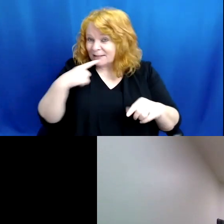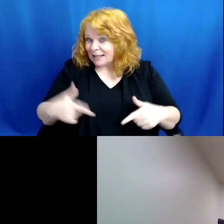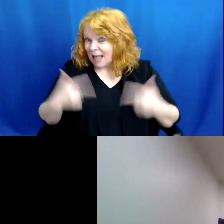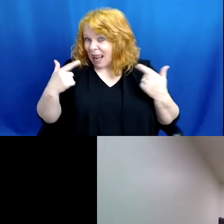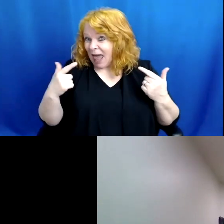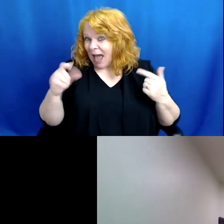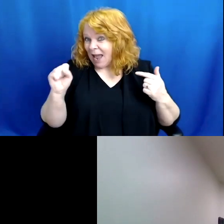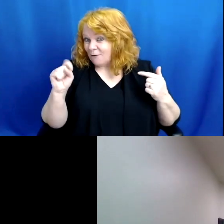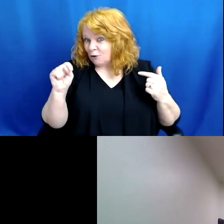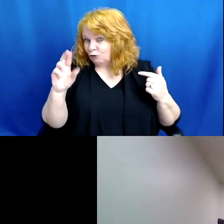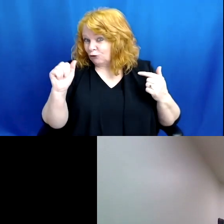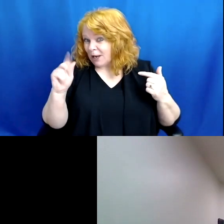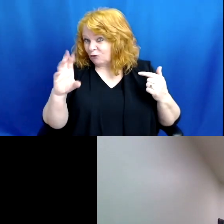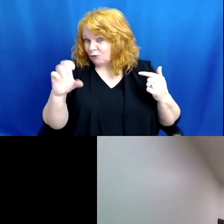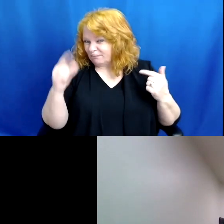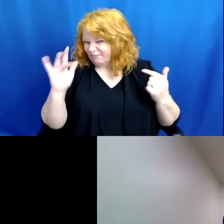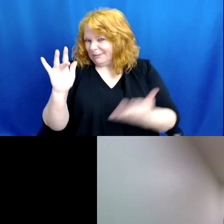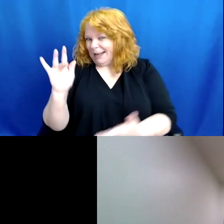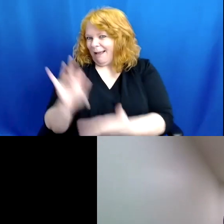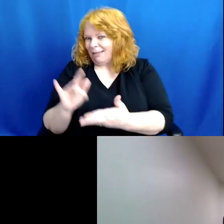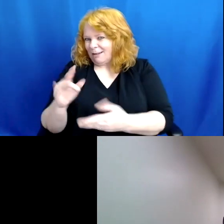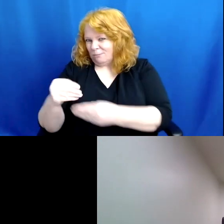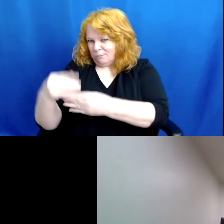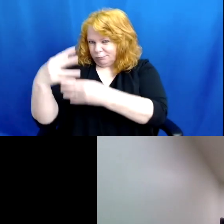Feel free to click on that button.